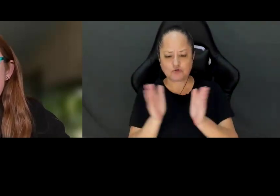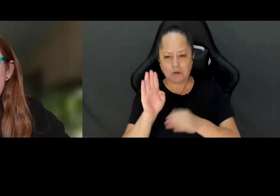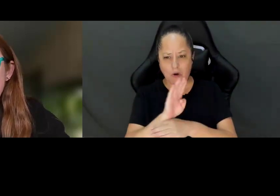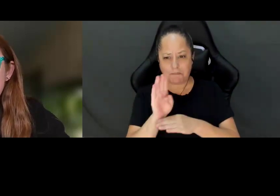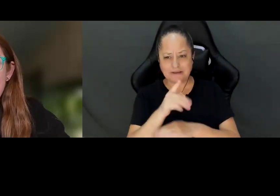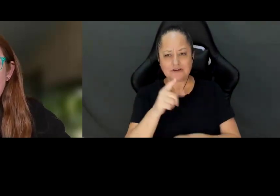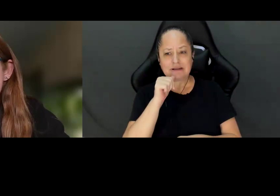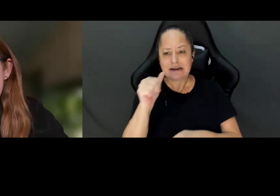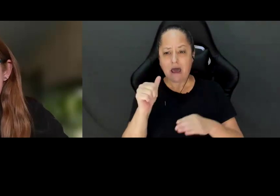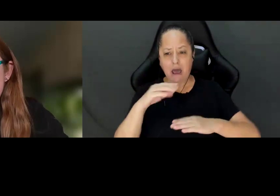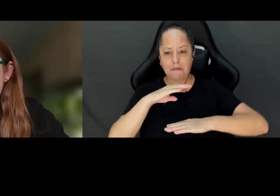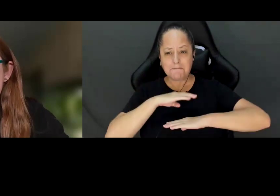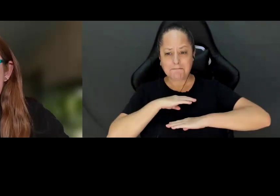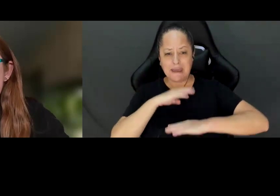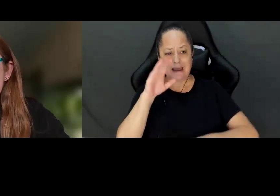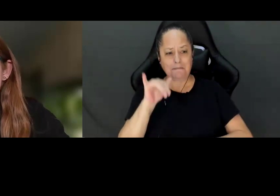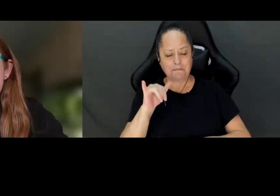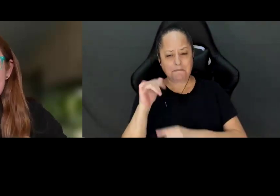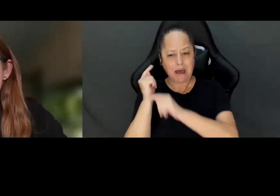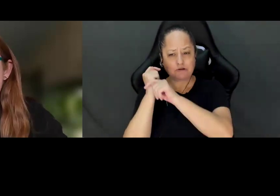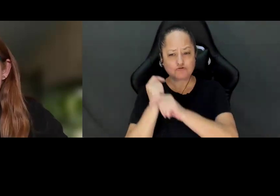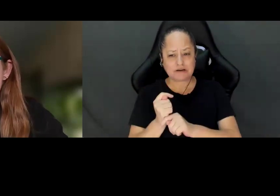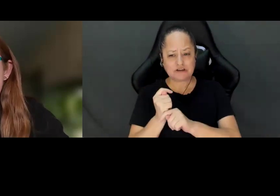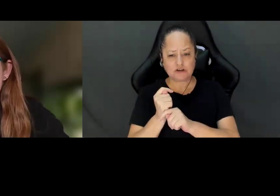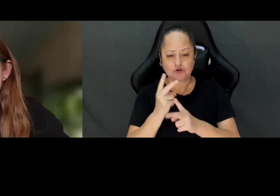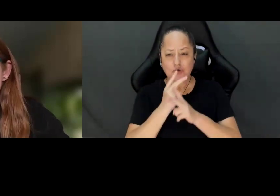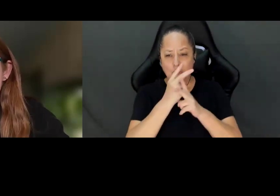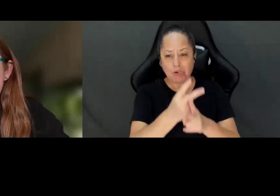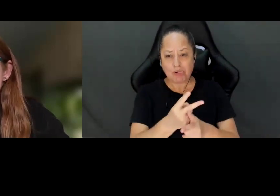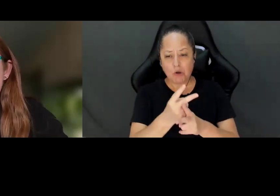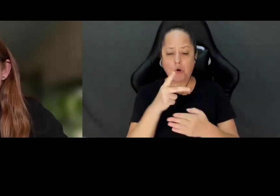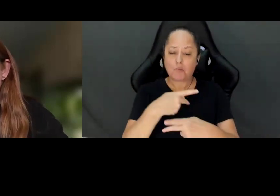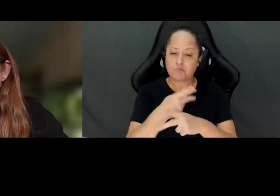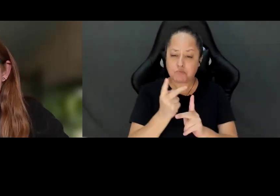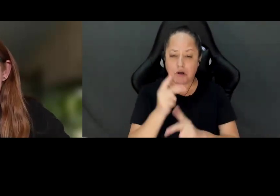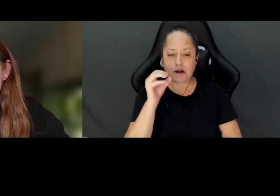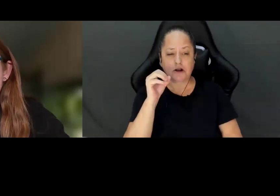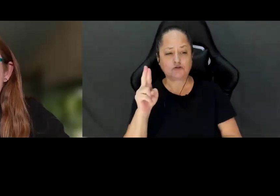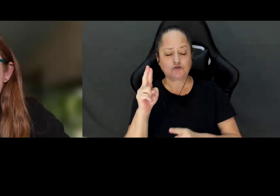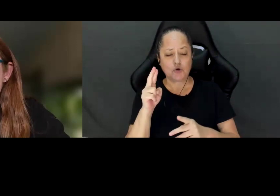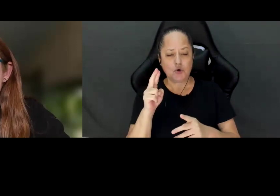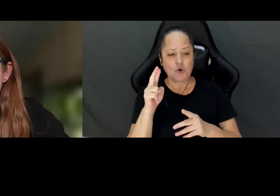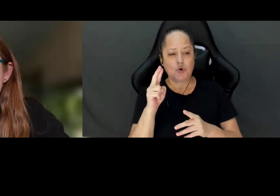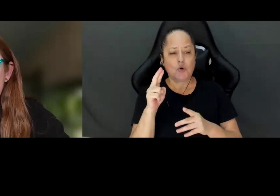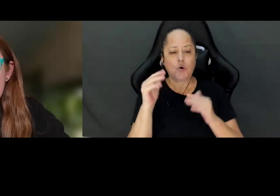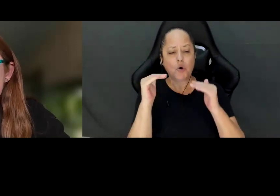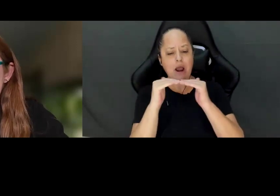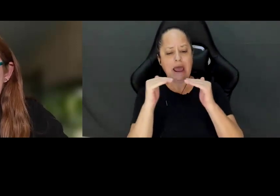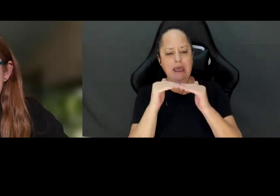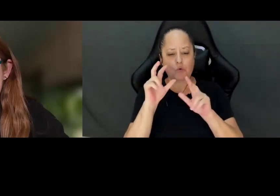aren't being met by traditional loan products or equity investments that already exist in the market.